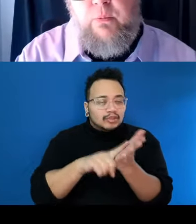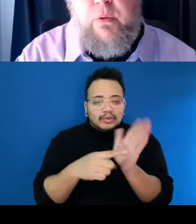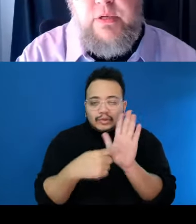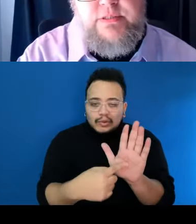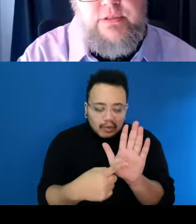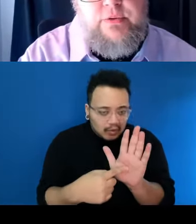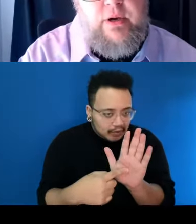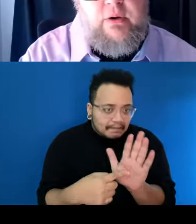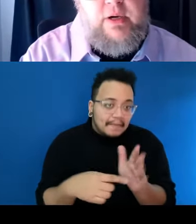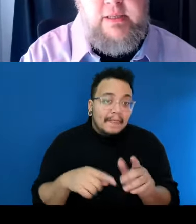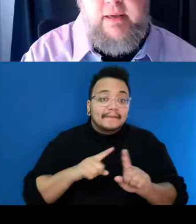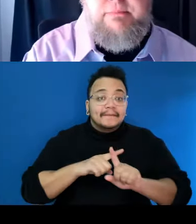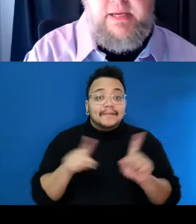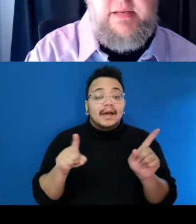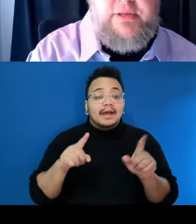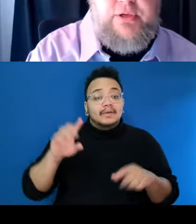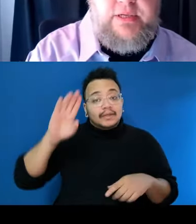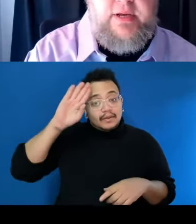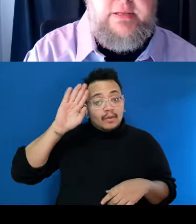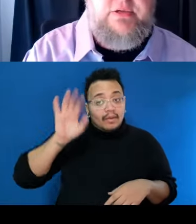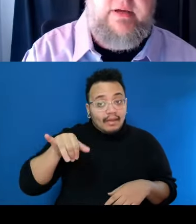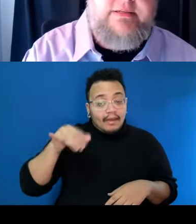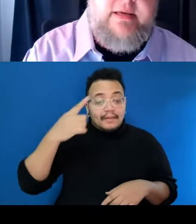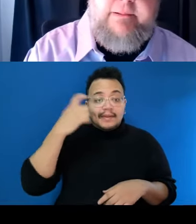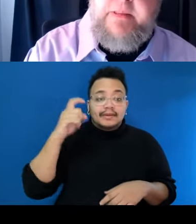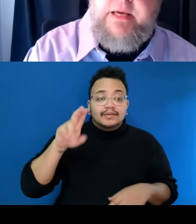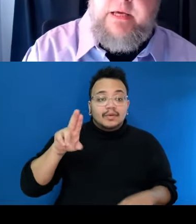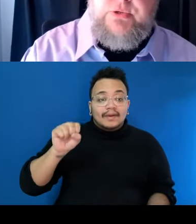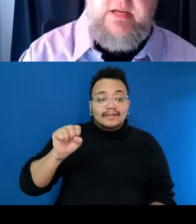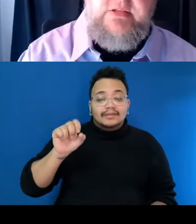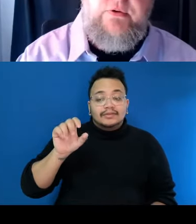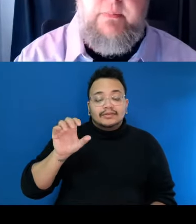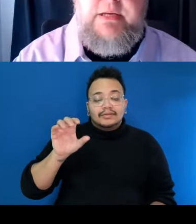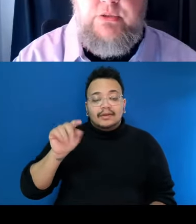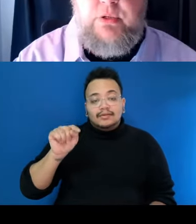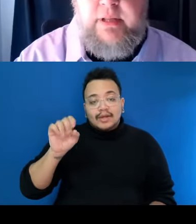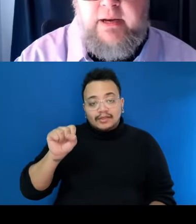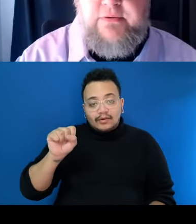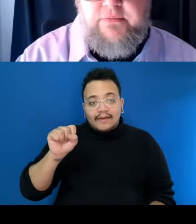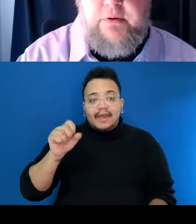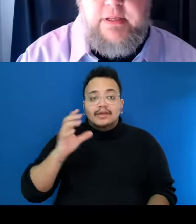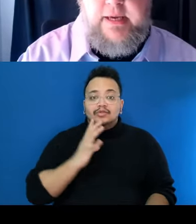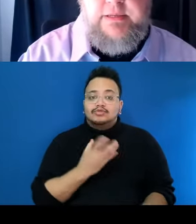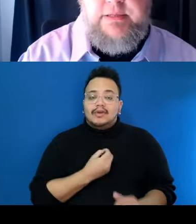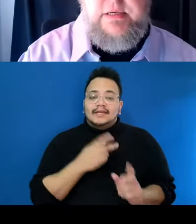But what we do know, again based on the US Trans Survey is that trans folks may do a lot of different things